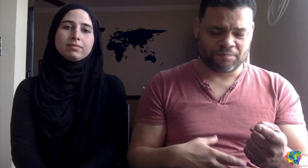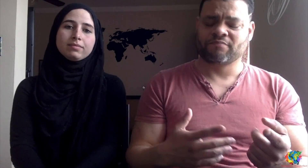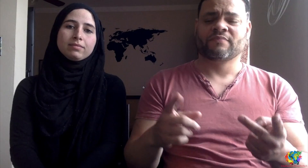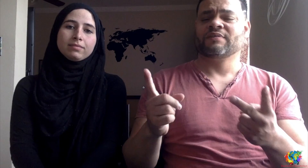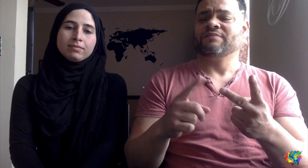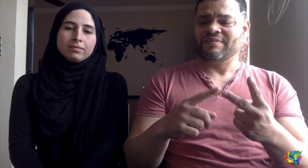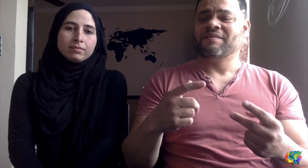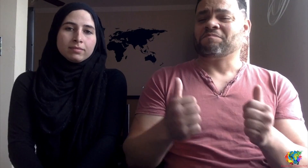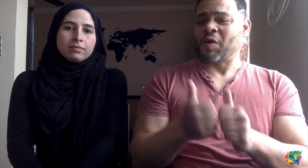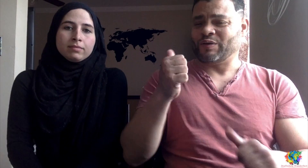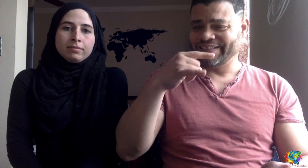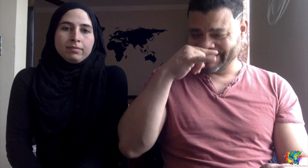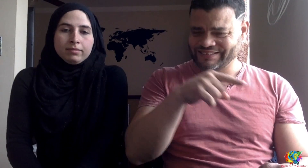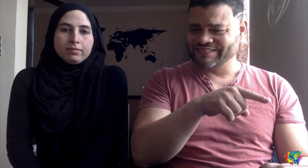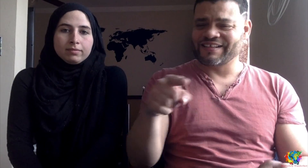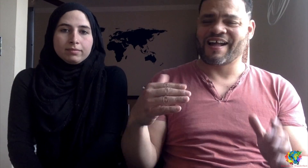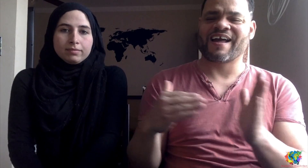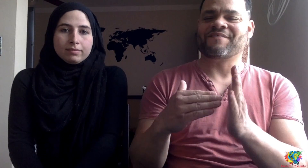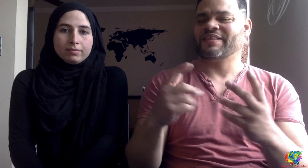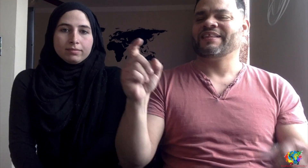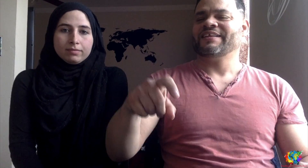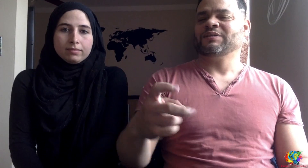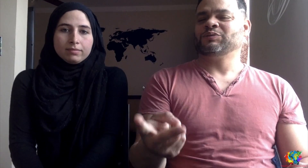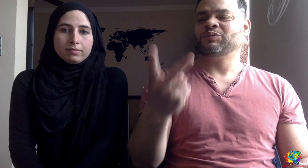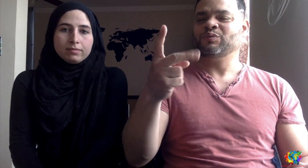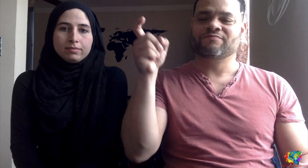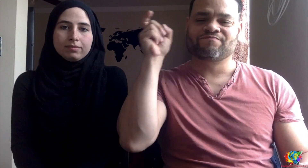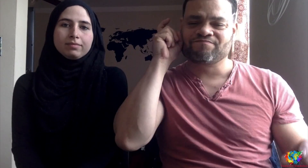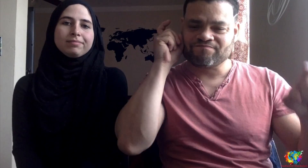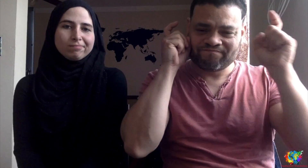Gregory: Most of these kids often needs two hearing aids.